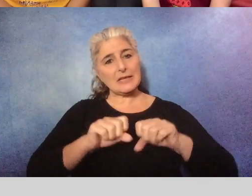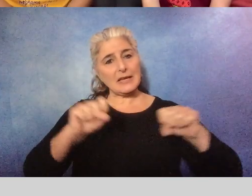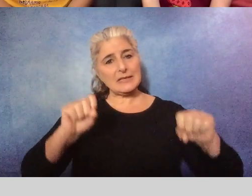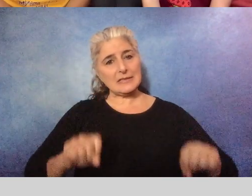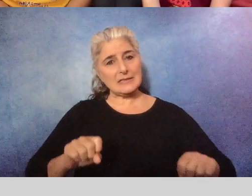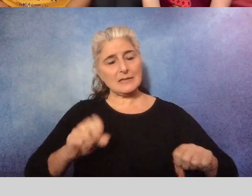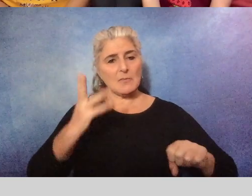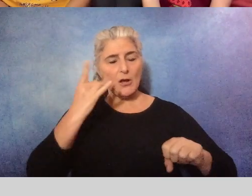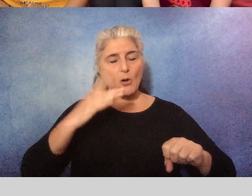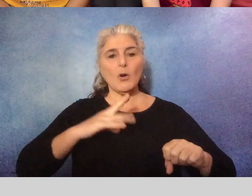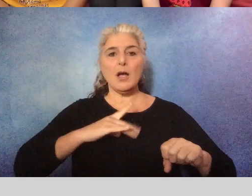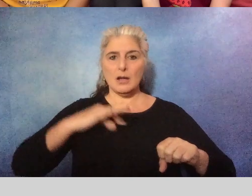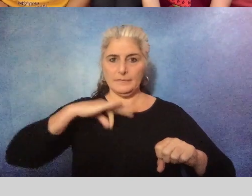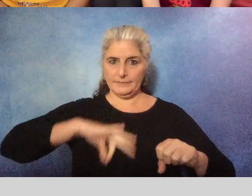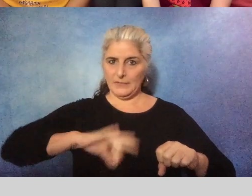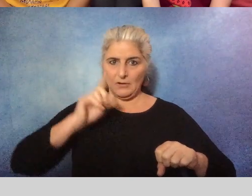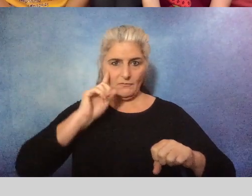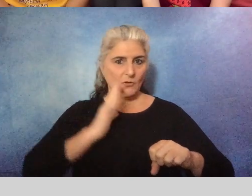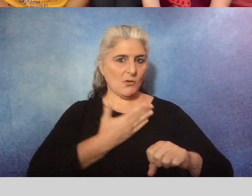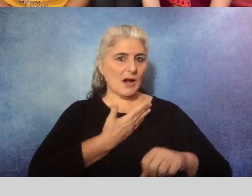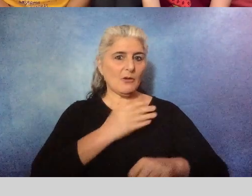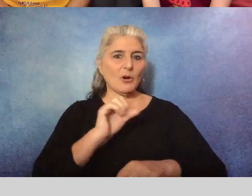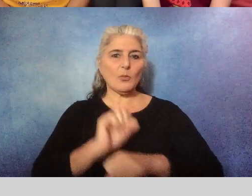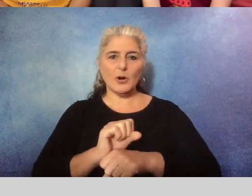its advantage for our work.